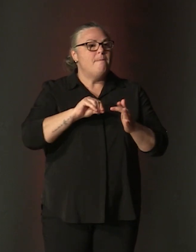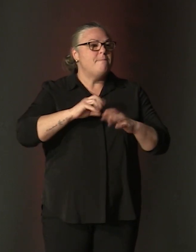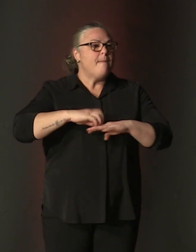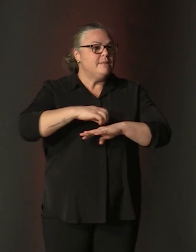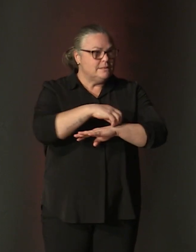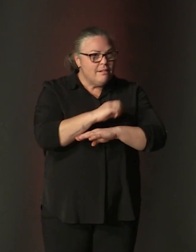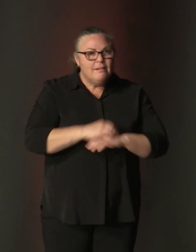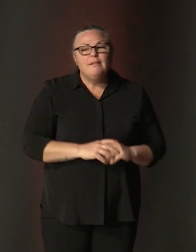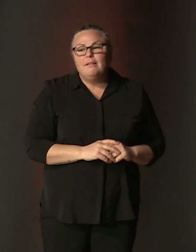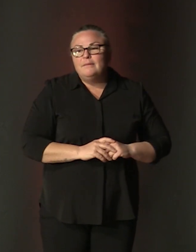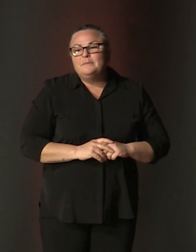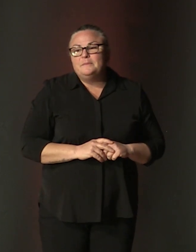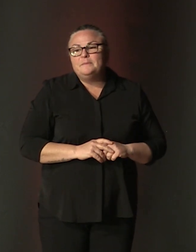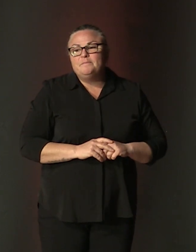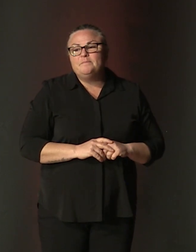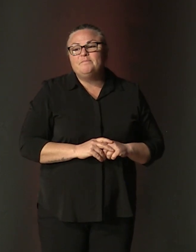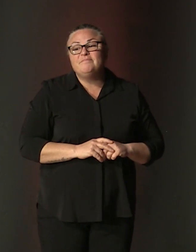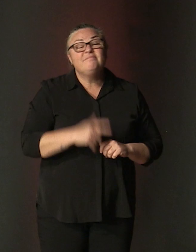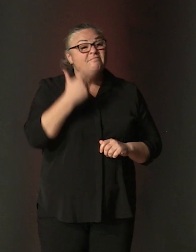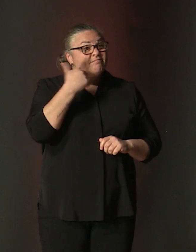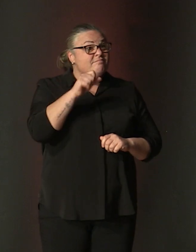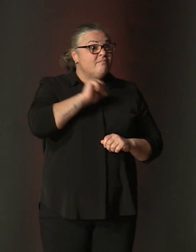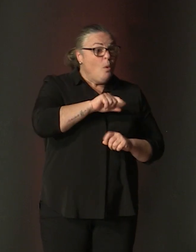That is the number six on your recycling charts,